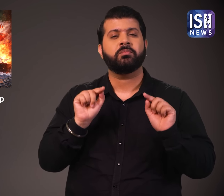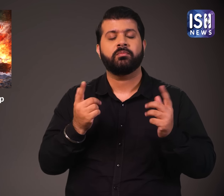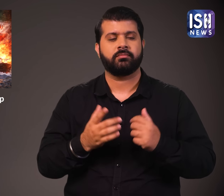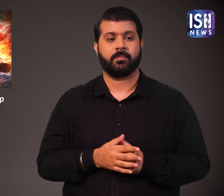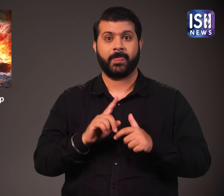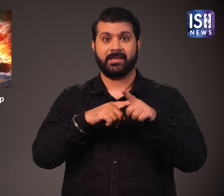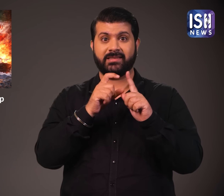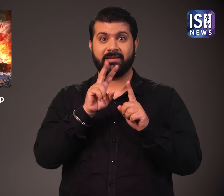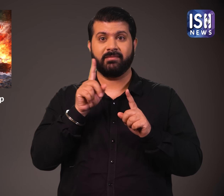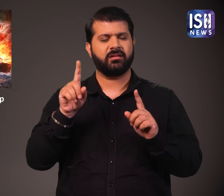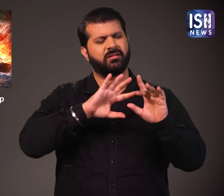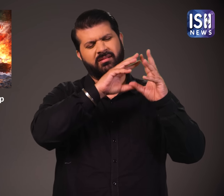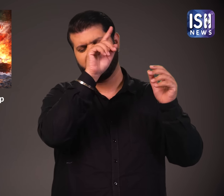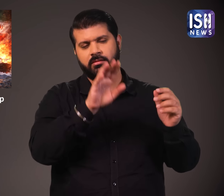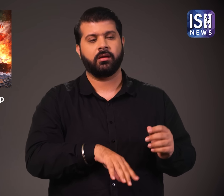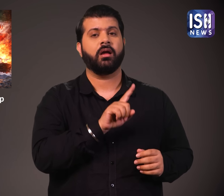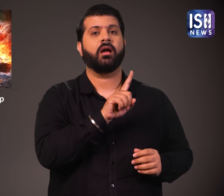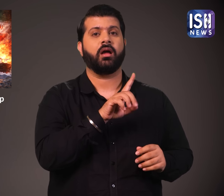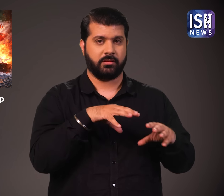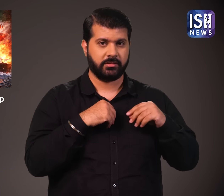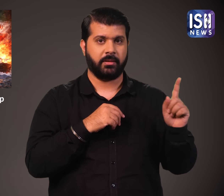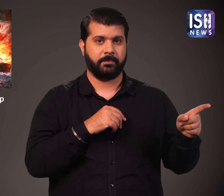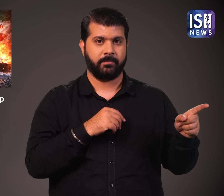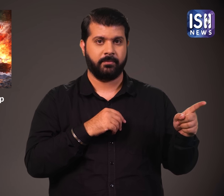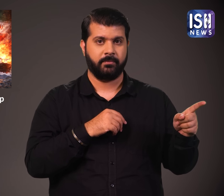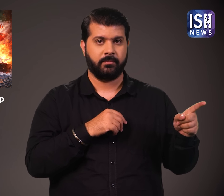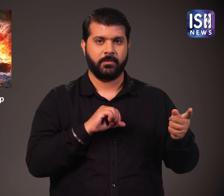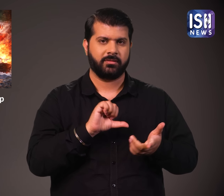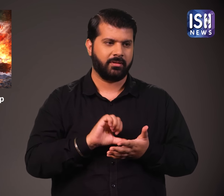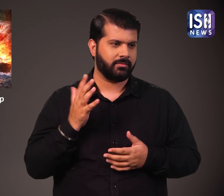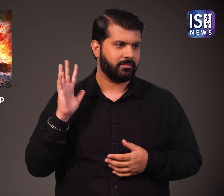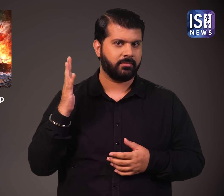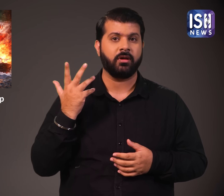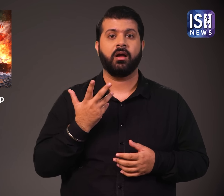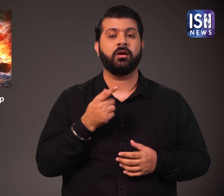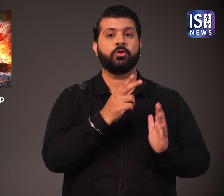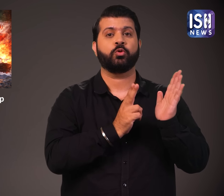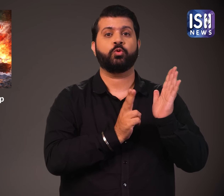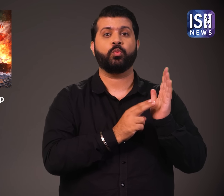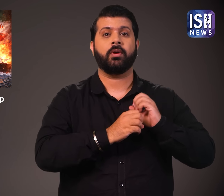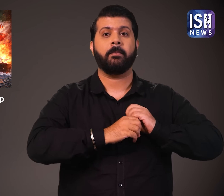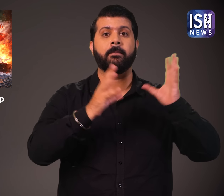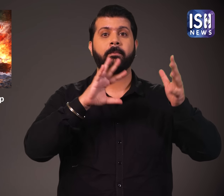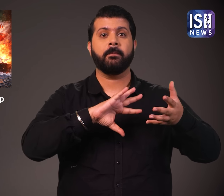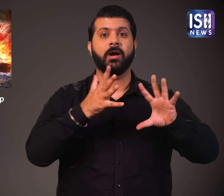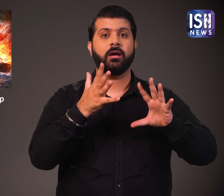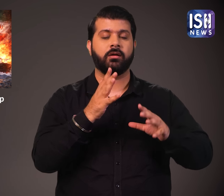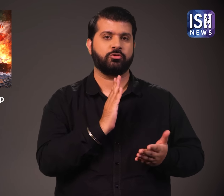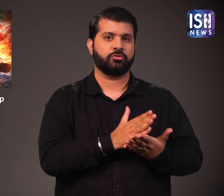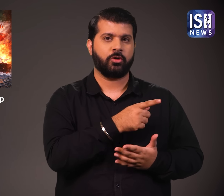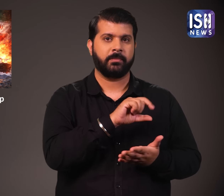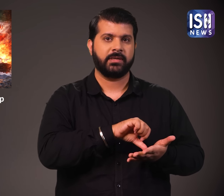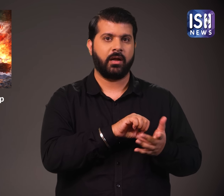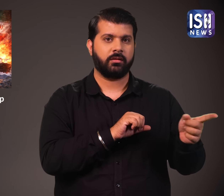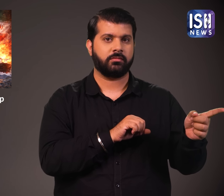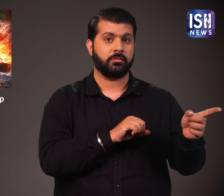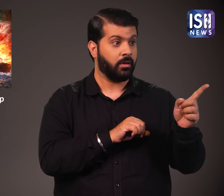During the talks, JD Vance made it clear that the main demand was that Iran must stop developing nuclear weapons.